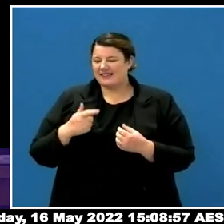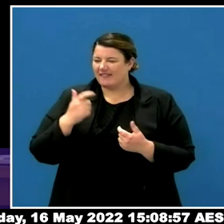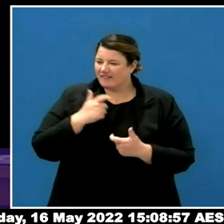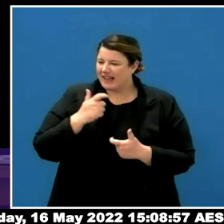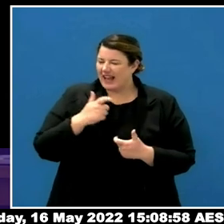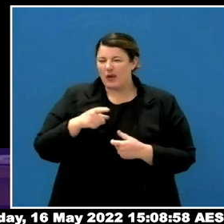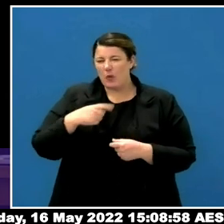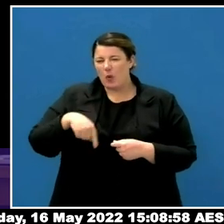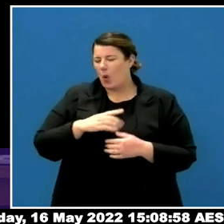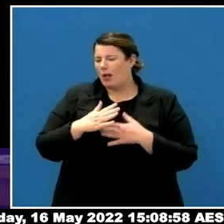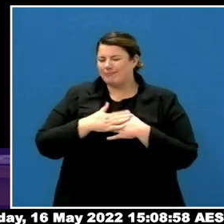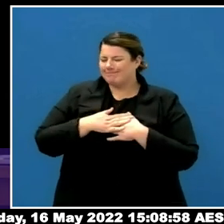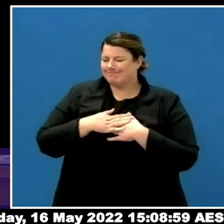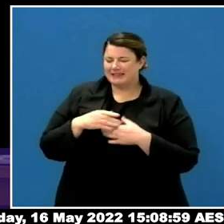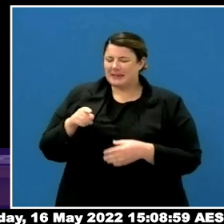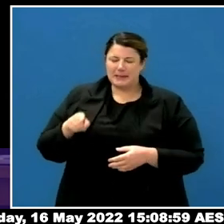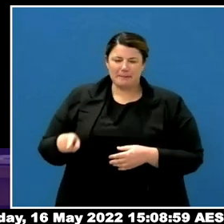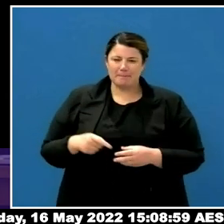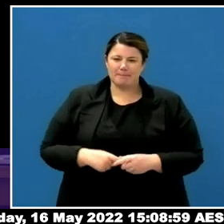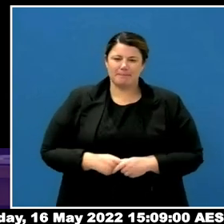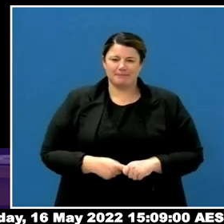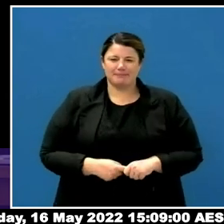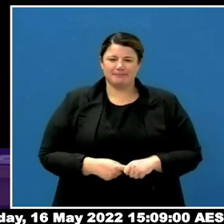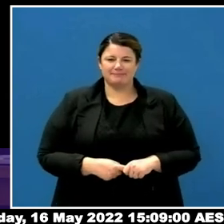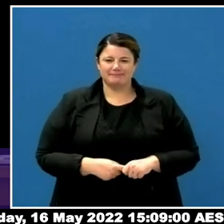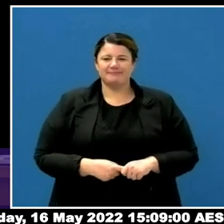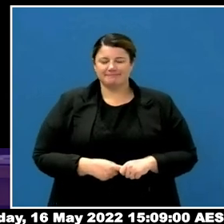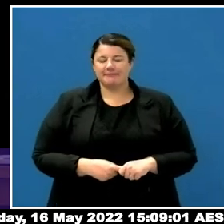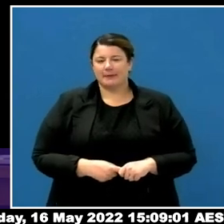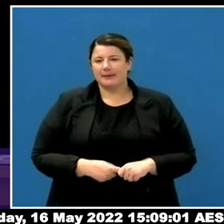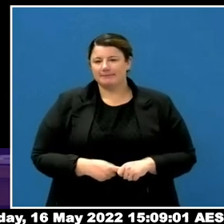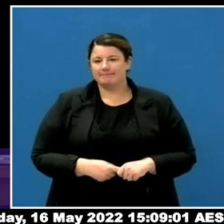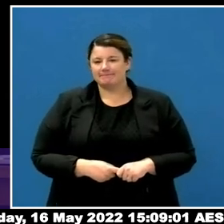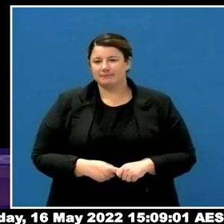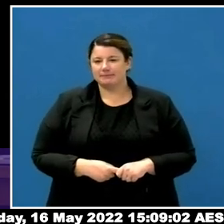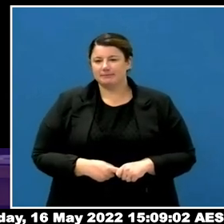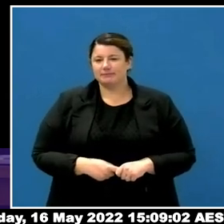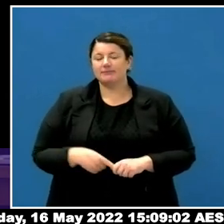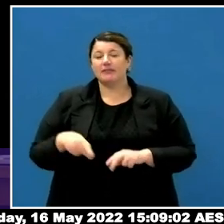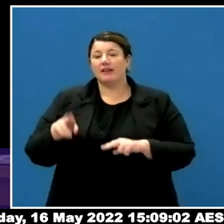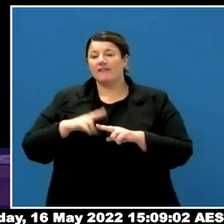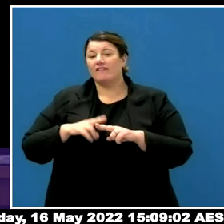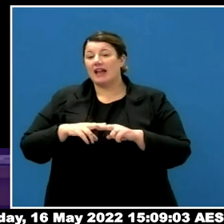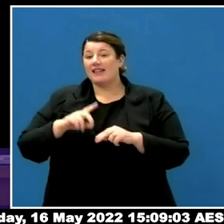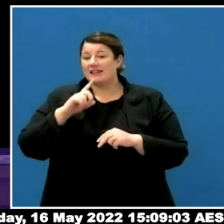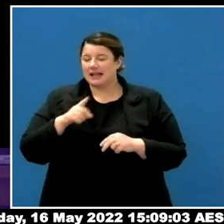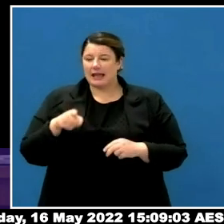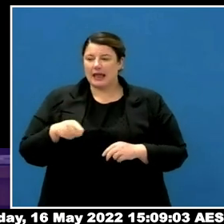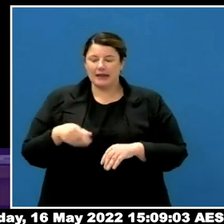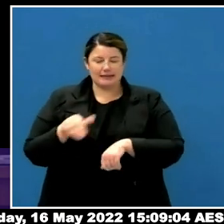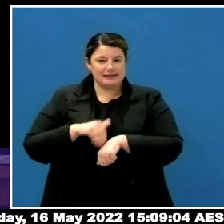He likes to play the class clown and he loves to play on his iPads all the time.